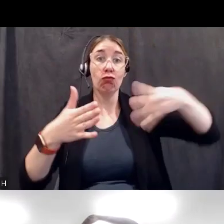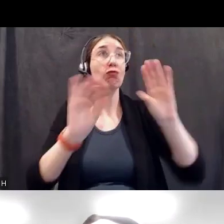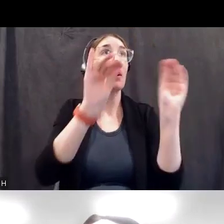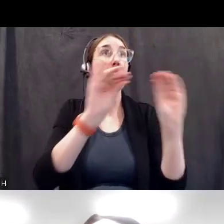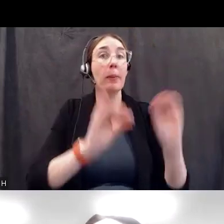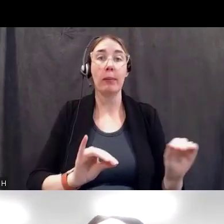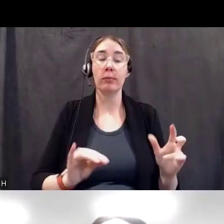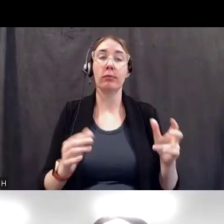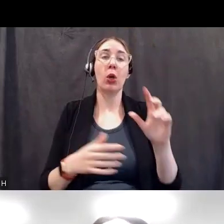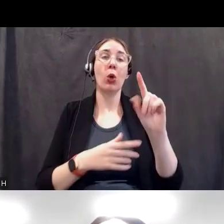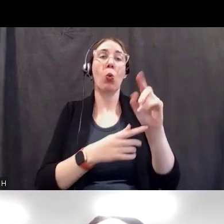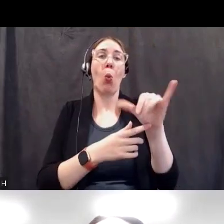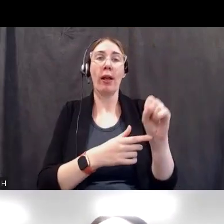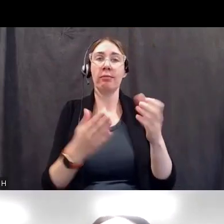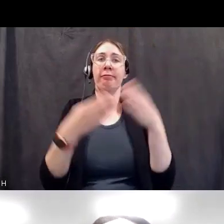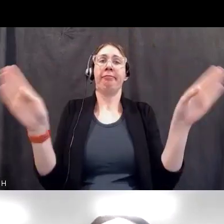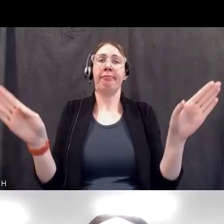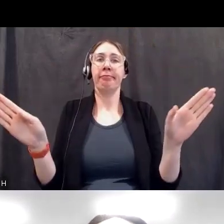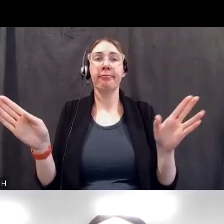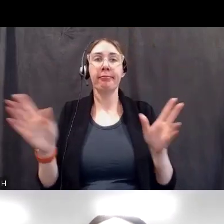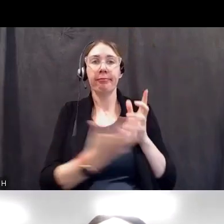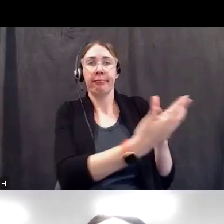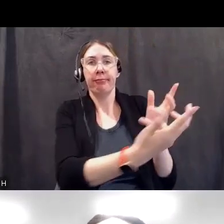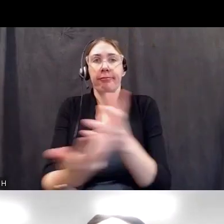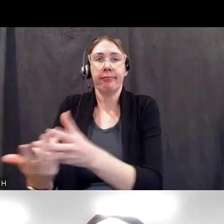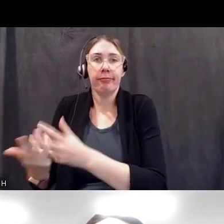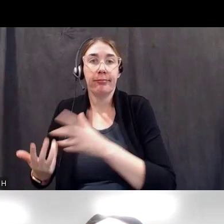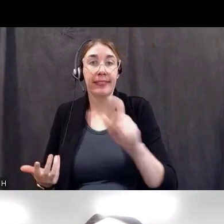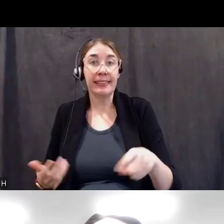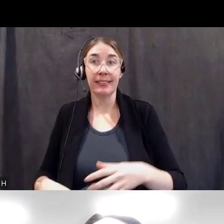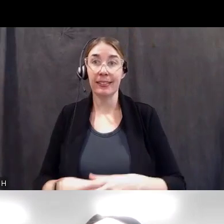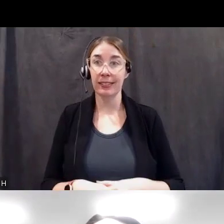something that we were able to do. Last year actually with our friends